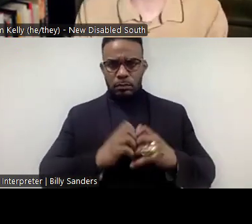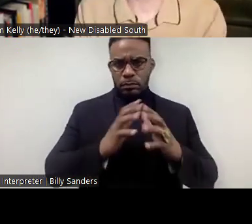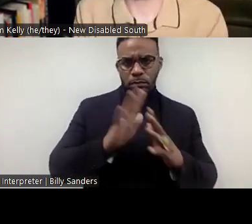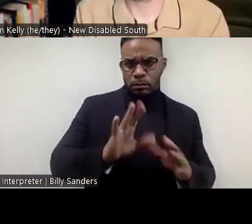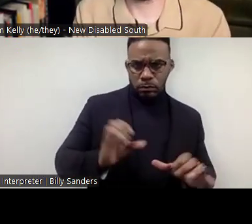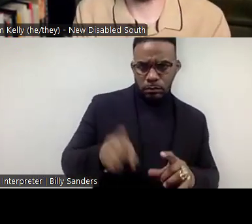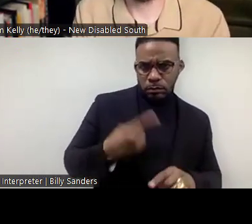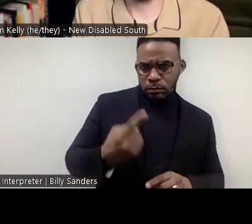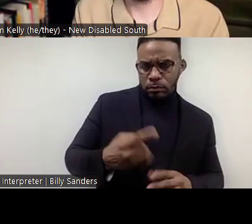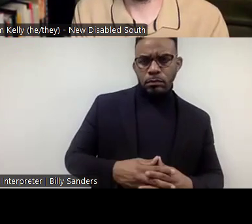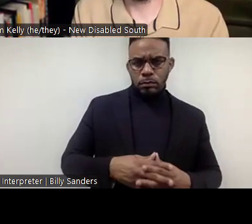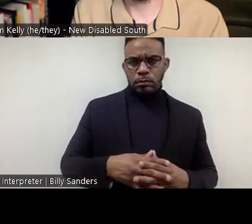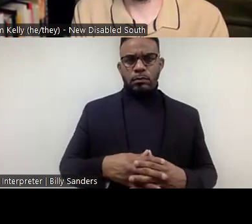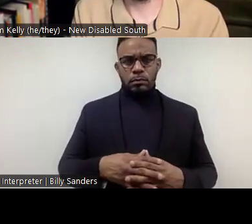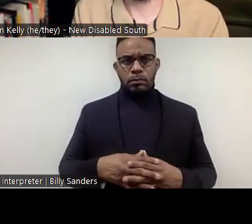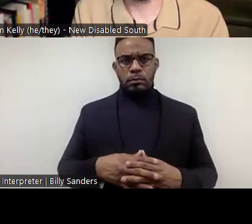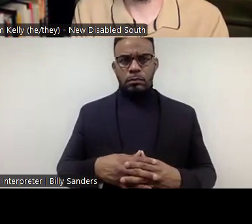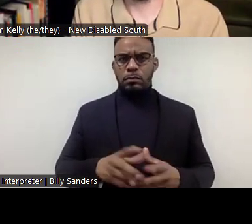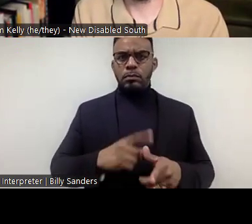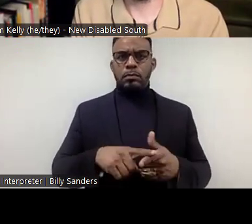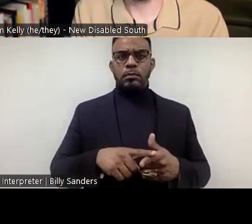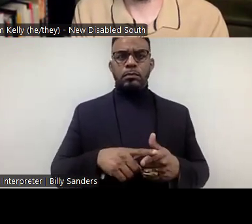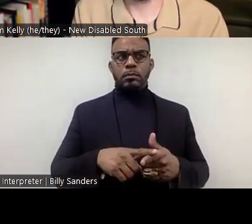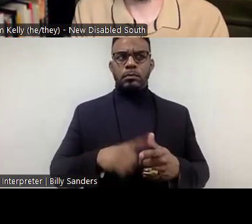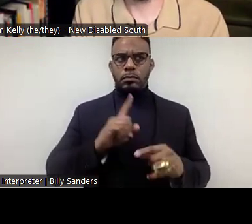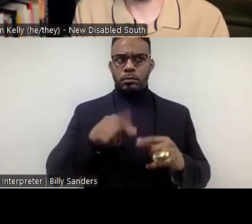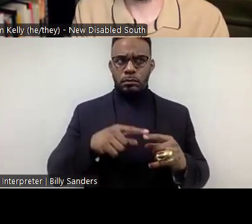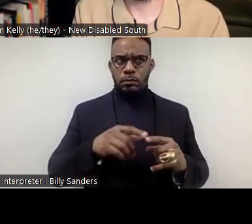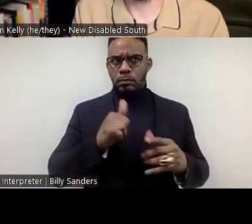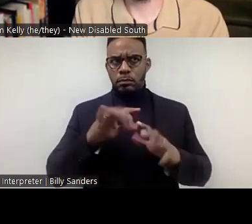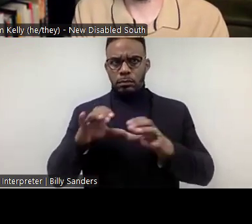Russell Dawson Rawlings says organizing is community